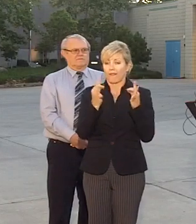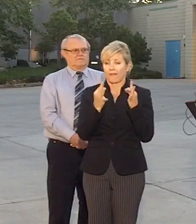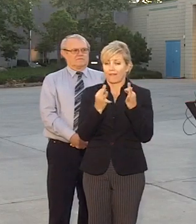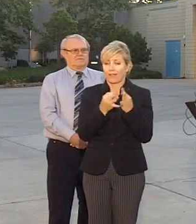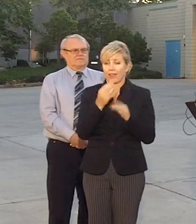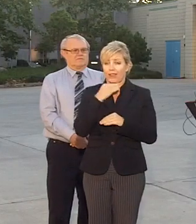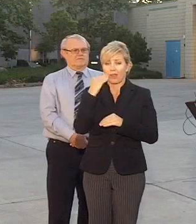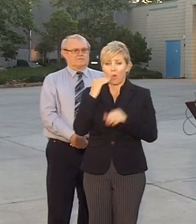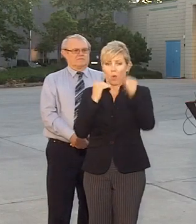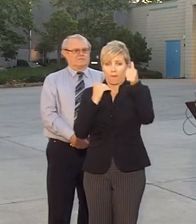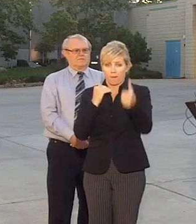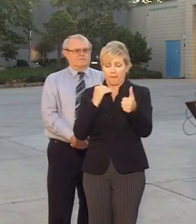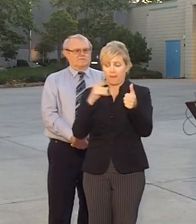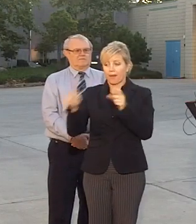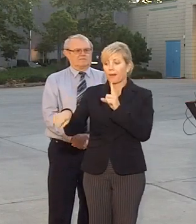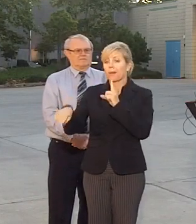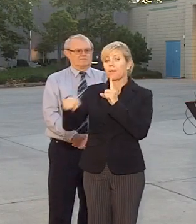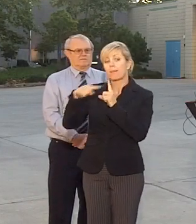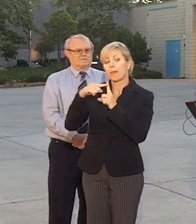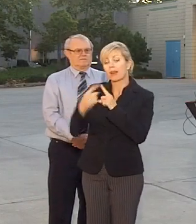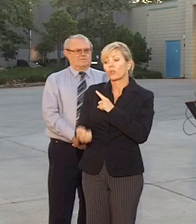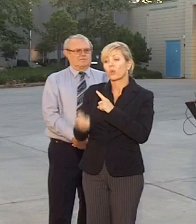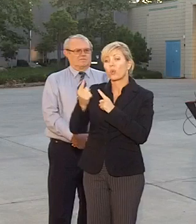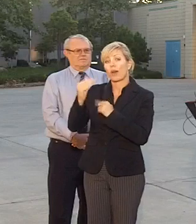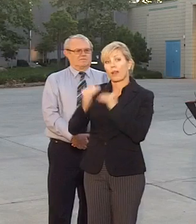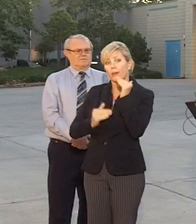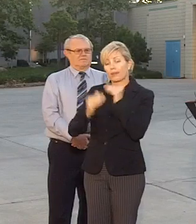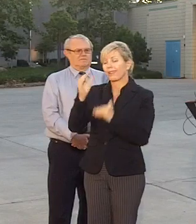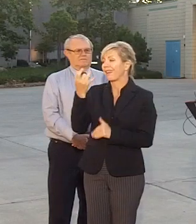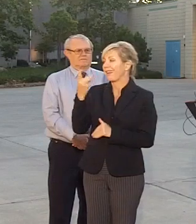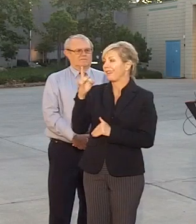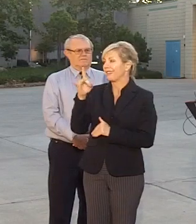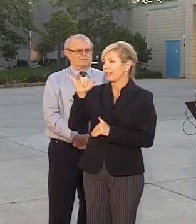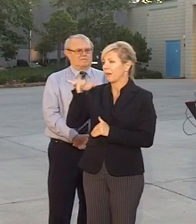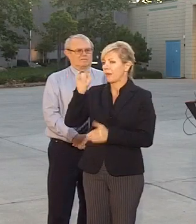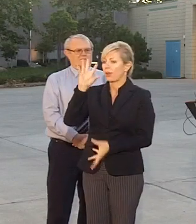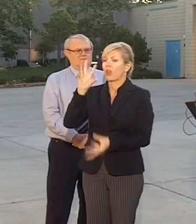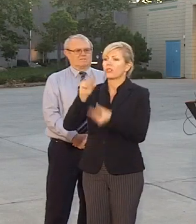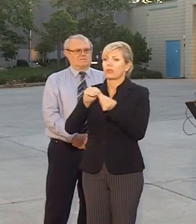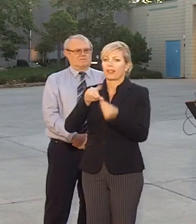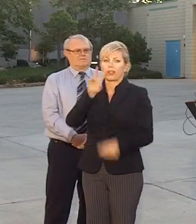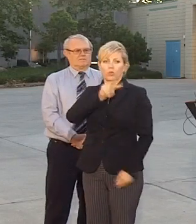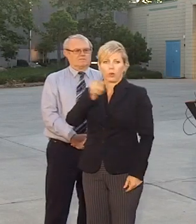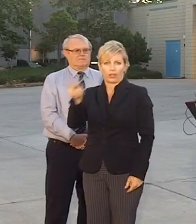18 units in one building and it is worth today which means that nipple are you guys expecting